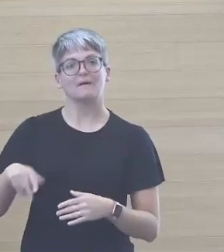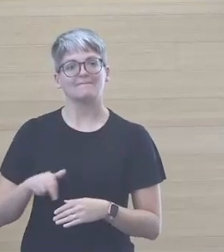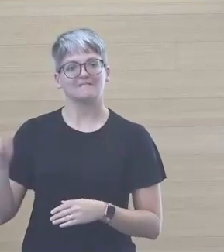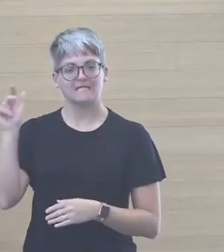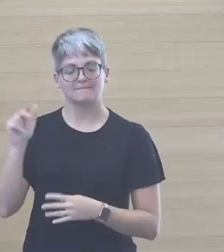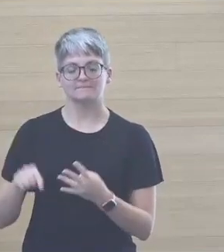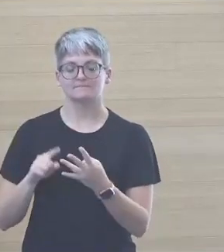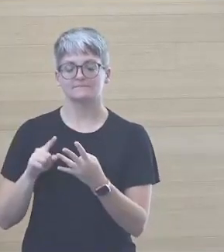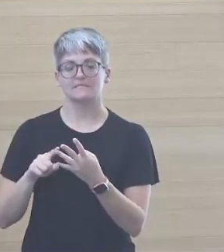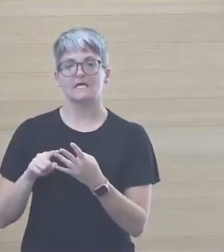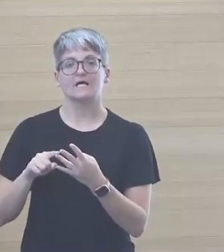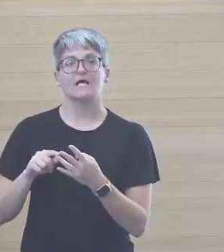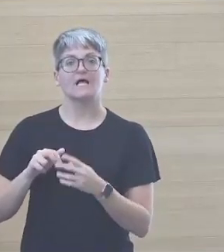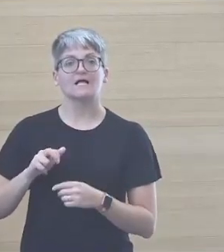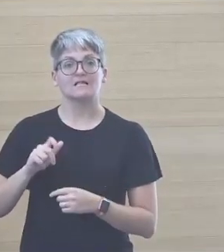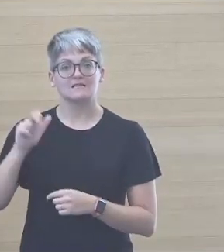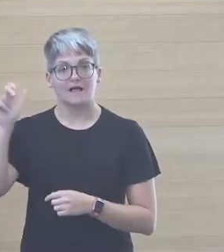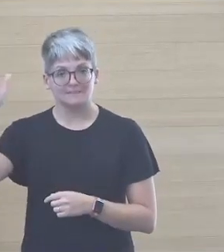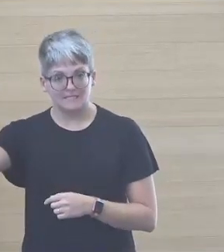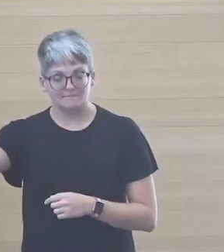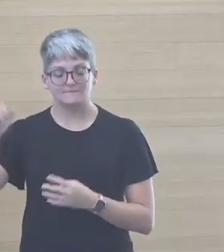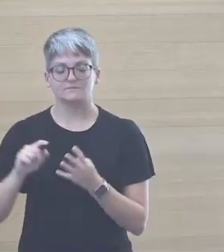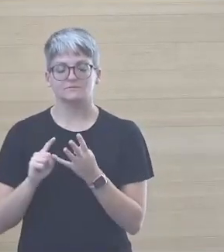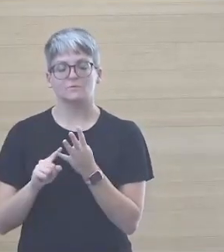Climbed the steps, or Slept at the Capitol.